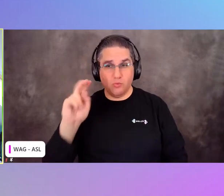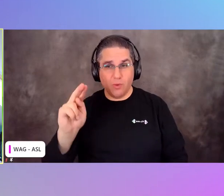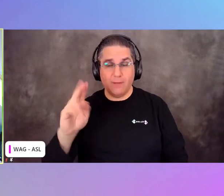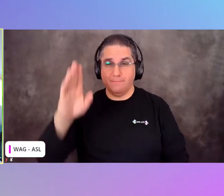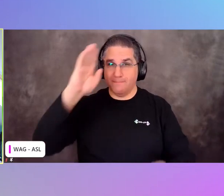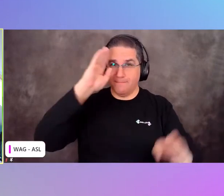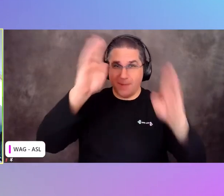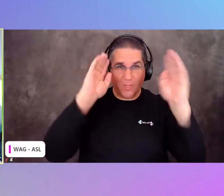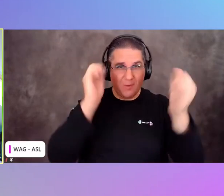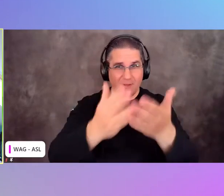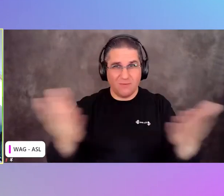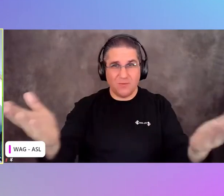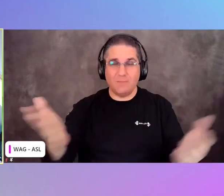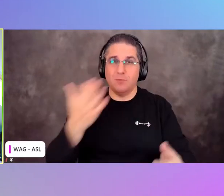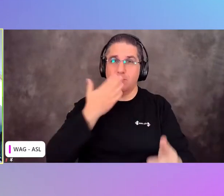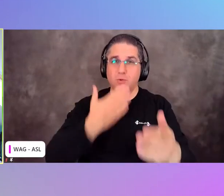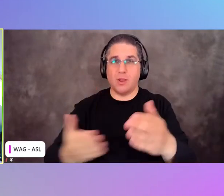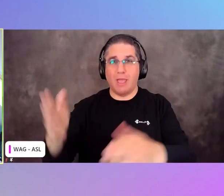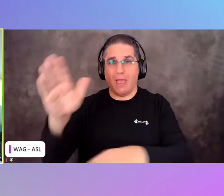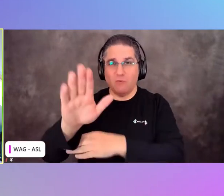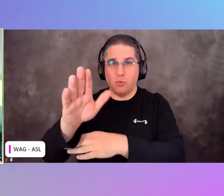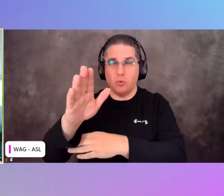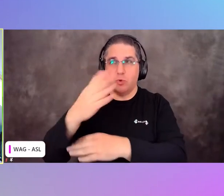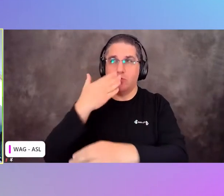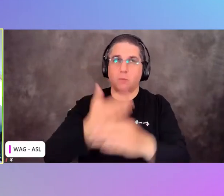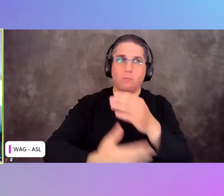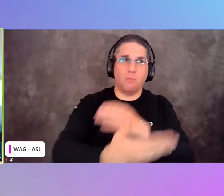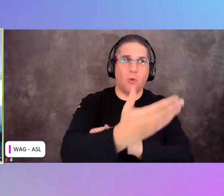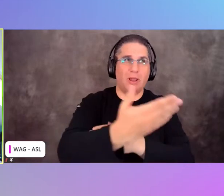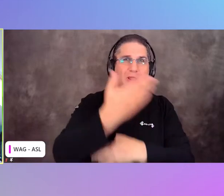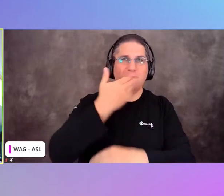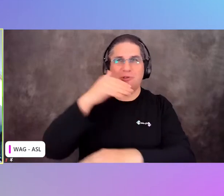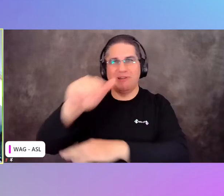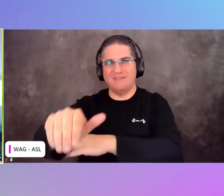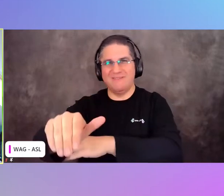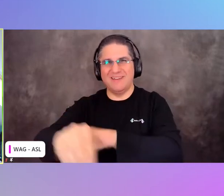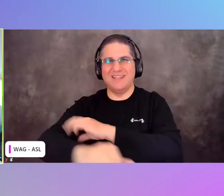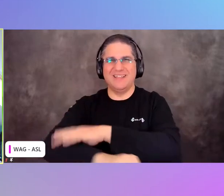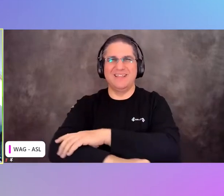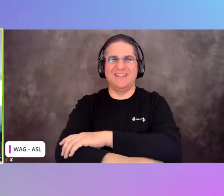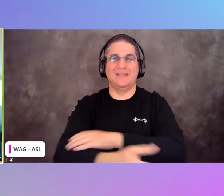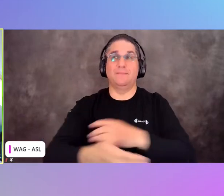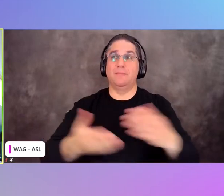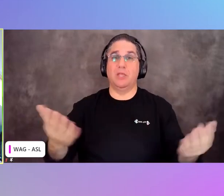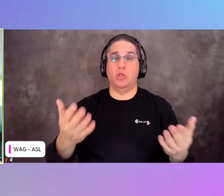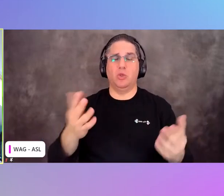You open a chat box. And with that, I'll go ahead and I'll turn it over to Donald Thanks very much, Ron, and hello